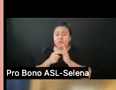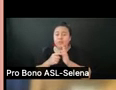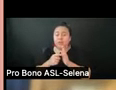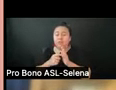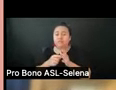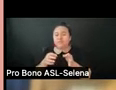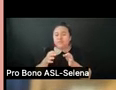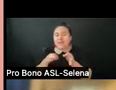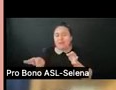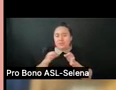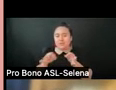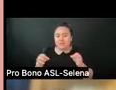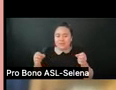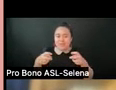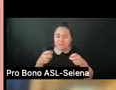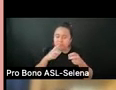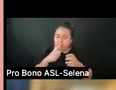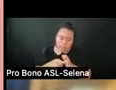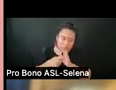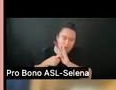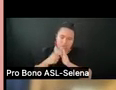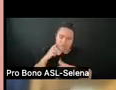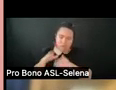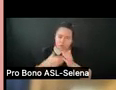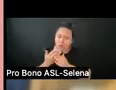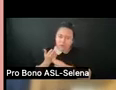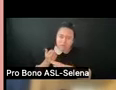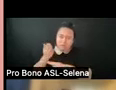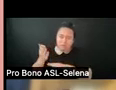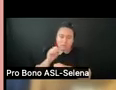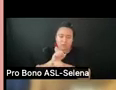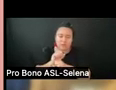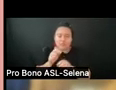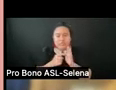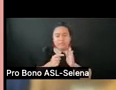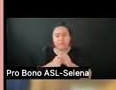And that's for all submitted work samples.